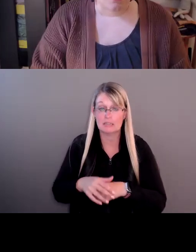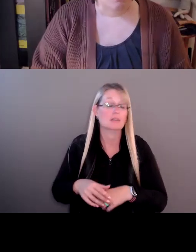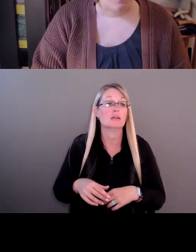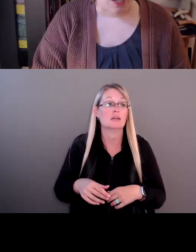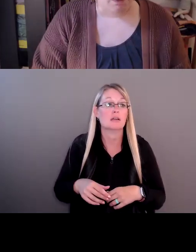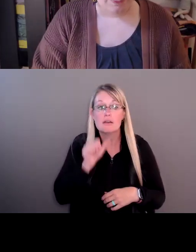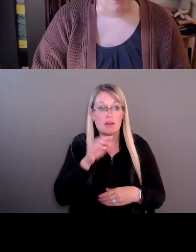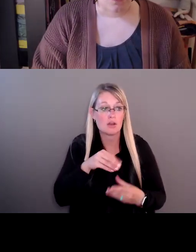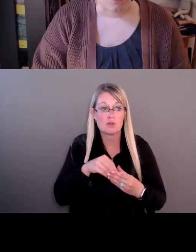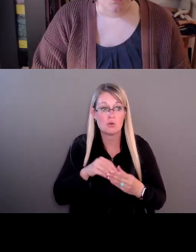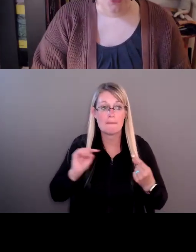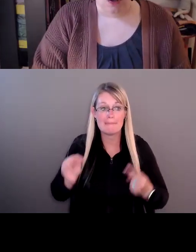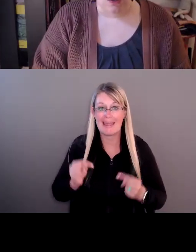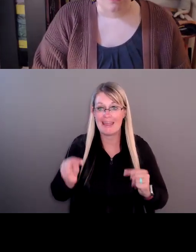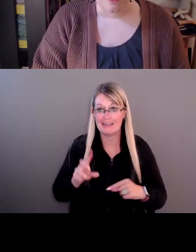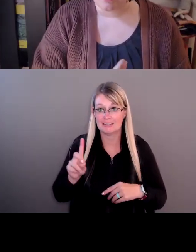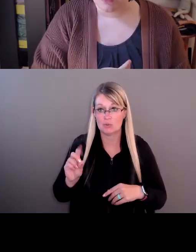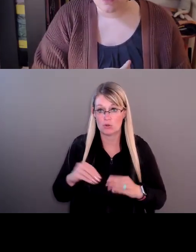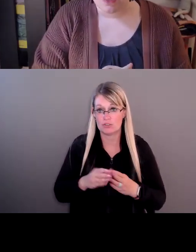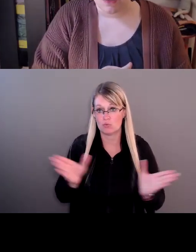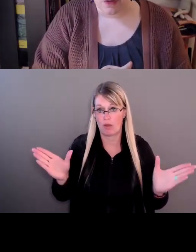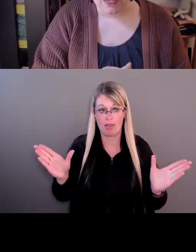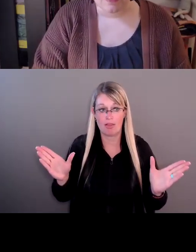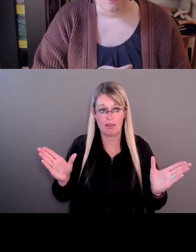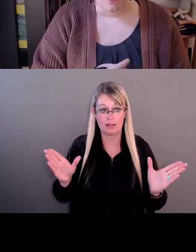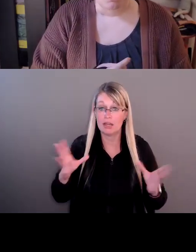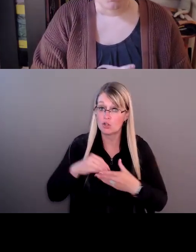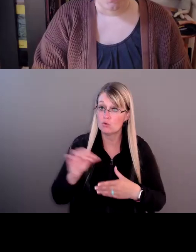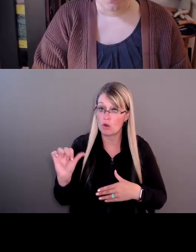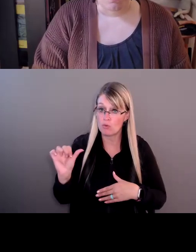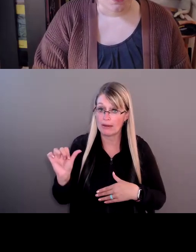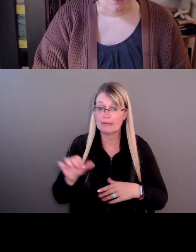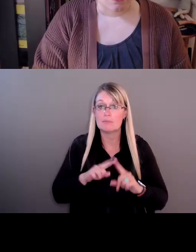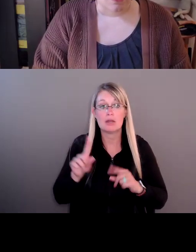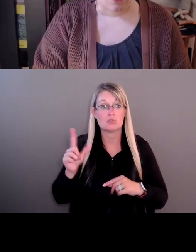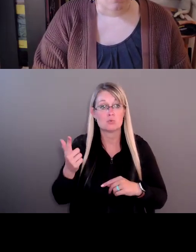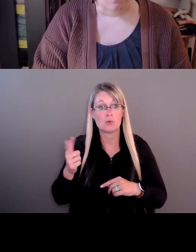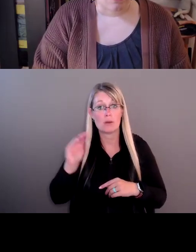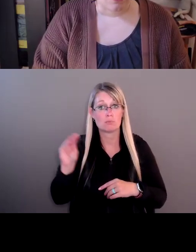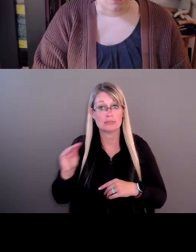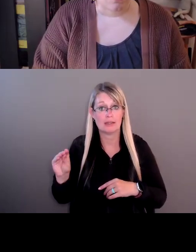include chronic pain disorders in general, it includes arthritis, but 221% of adults in the